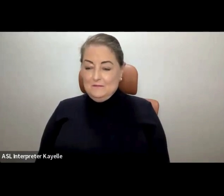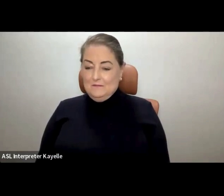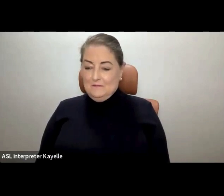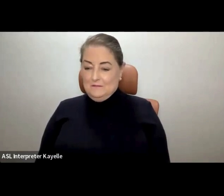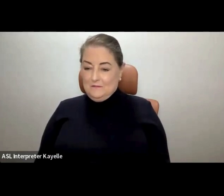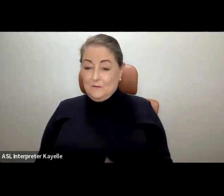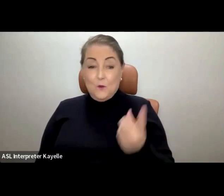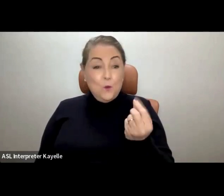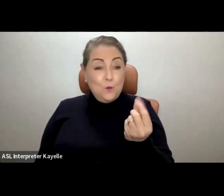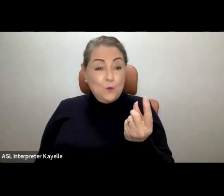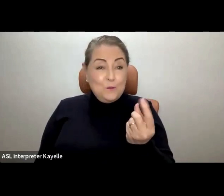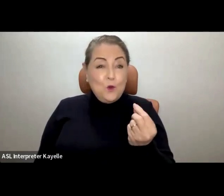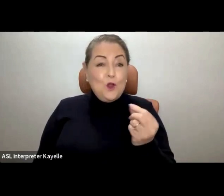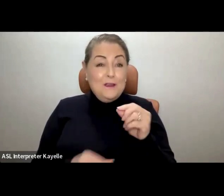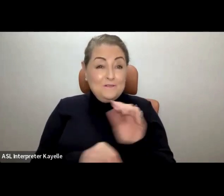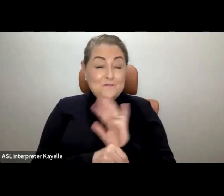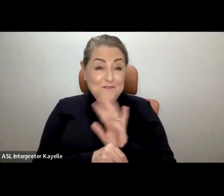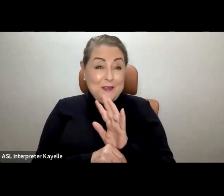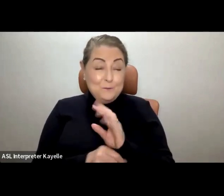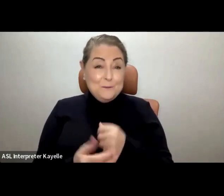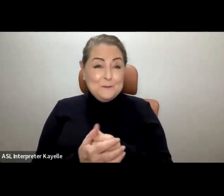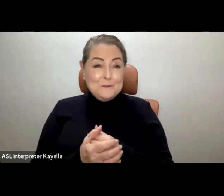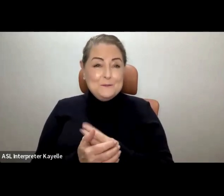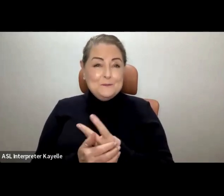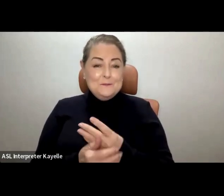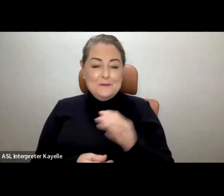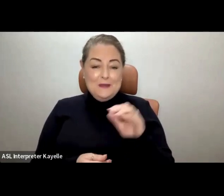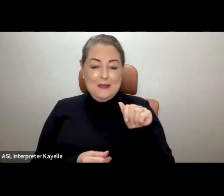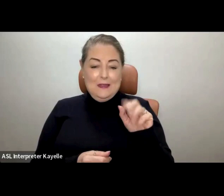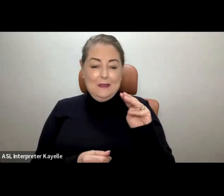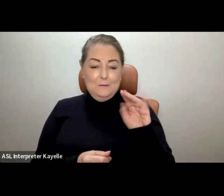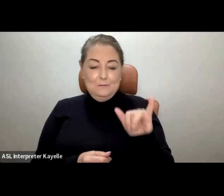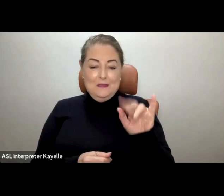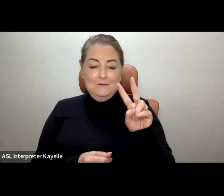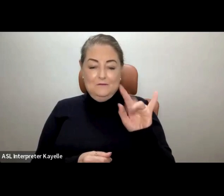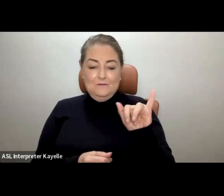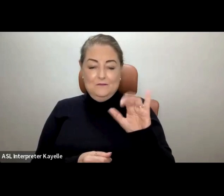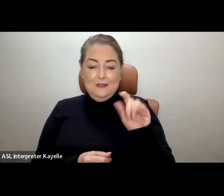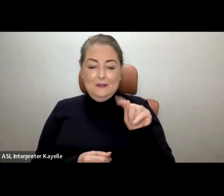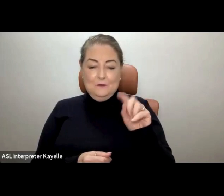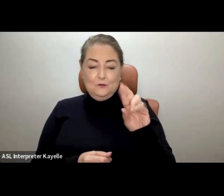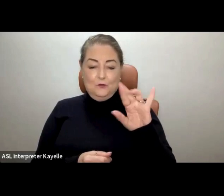film to share for you which is AMI Victoria. Ami Victoria